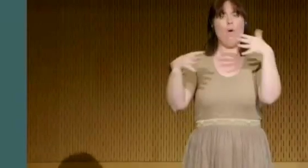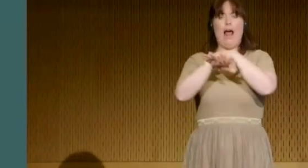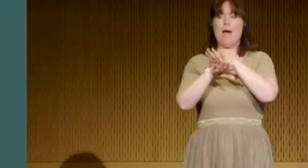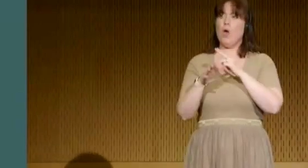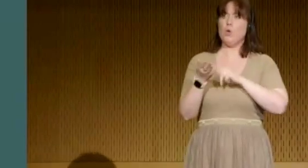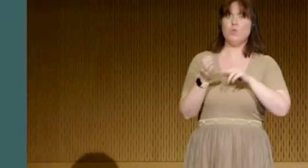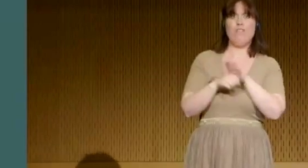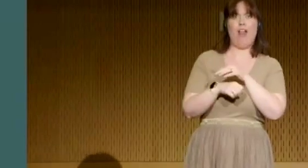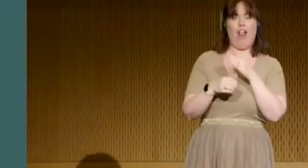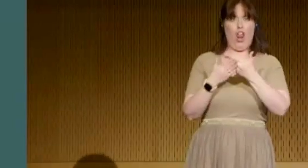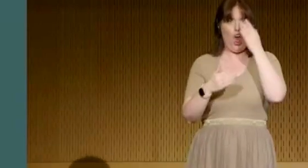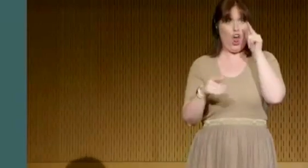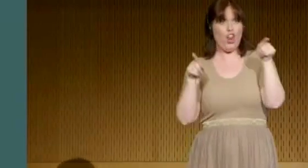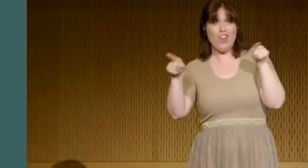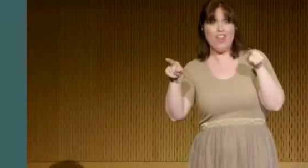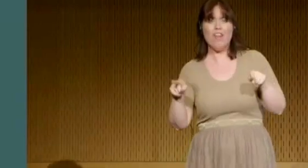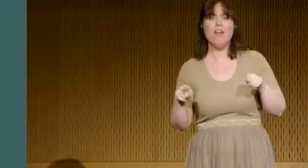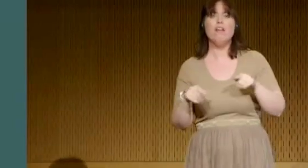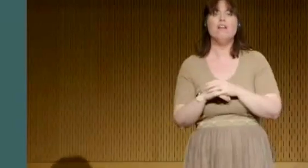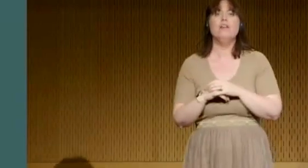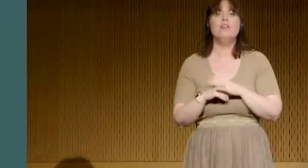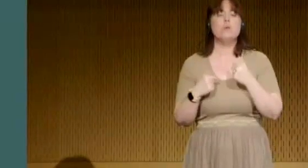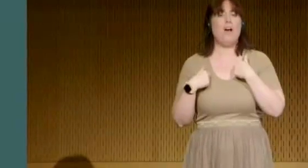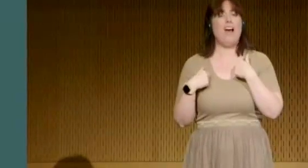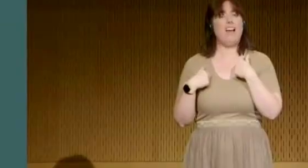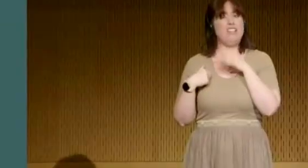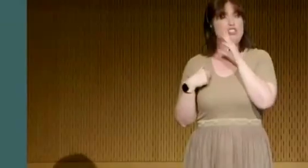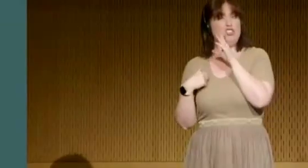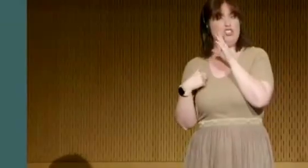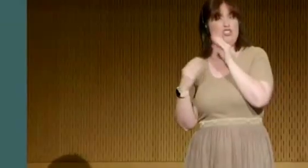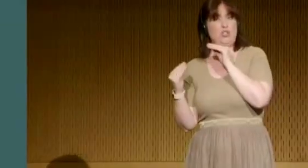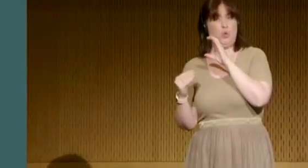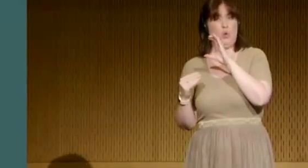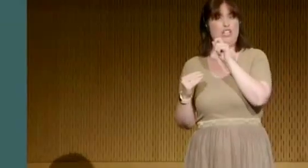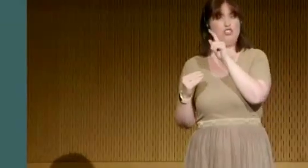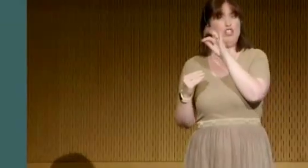So, what I've tried to do is I talk to Katrina a couple of weeks in advance. I say, "Listen,